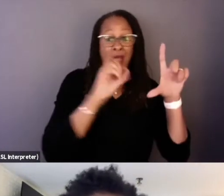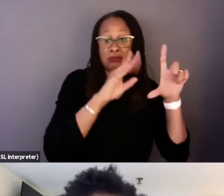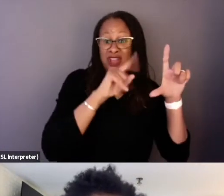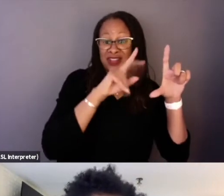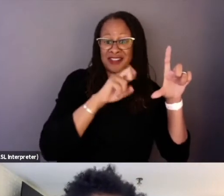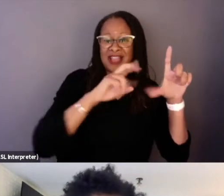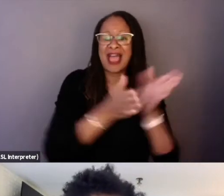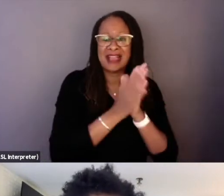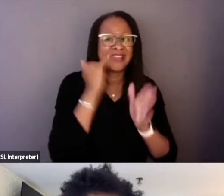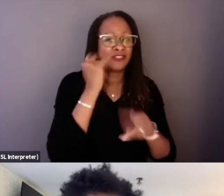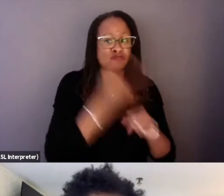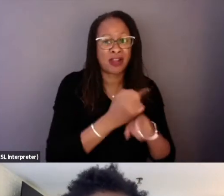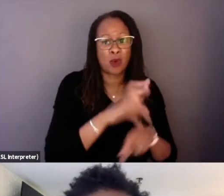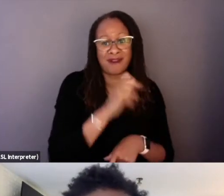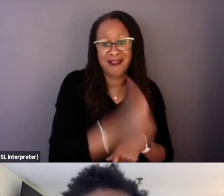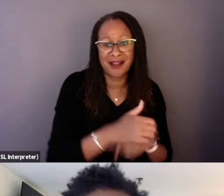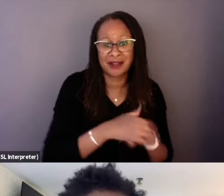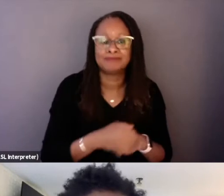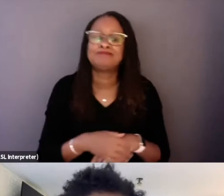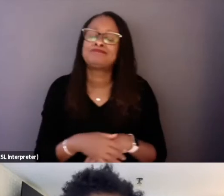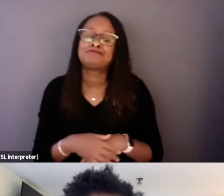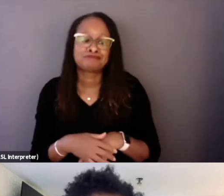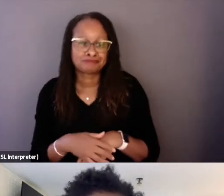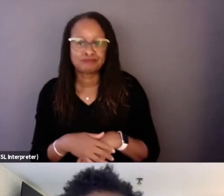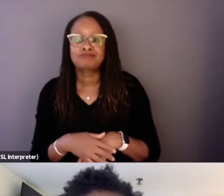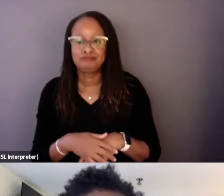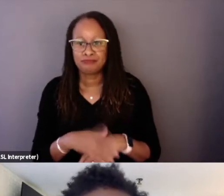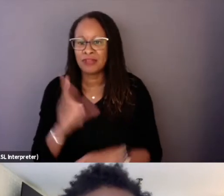Exactly. And I think nearly every scene of this documentary